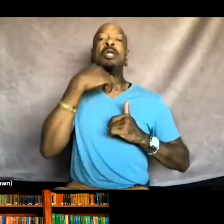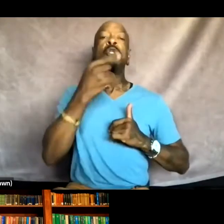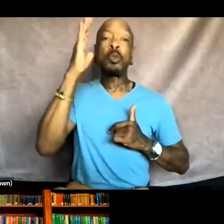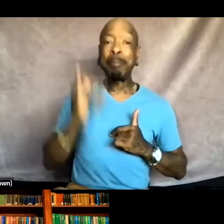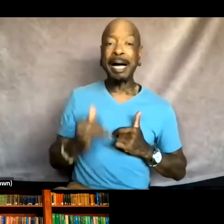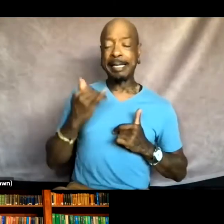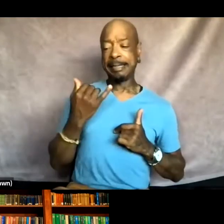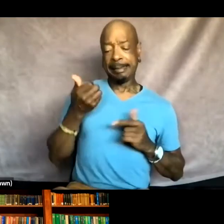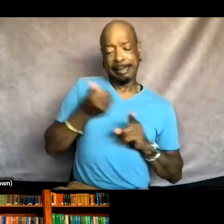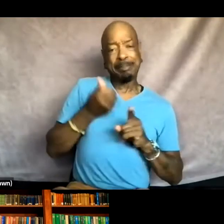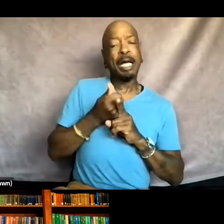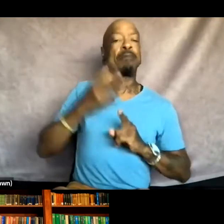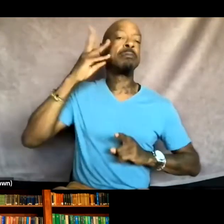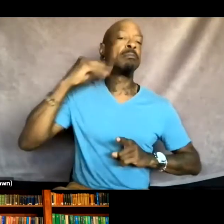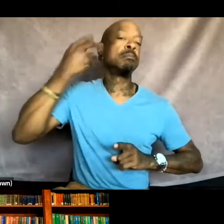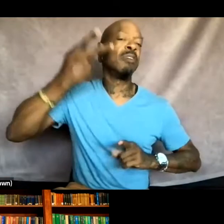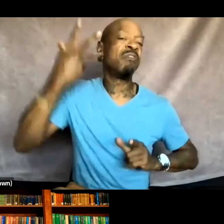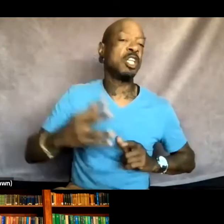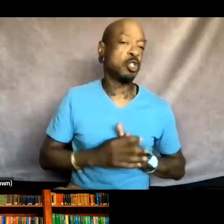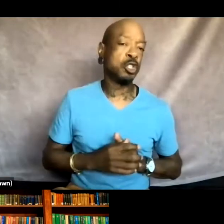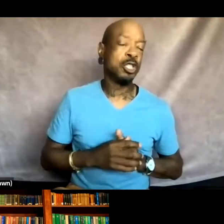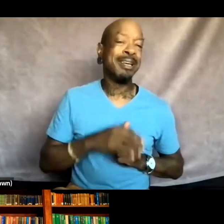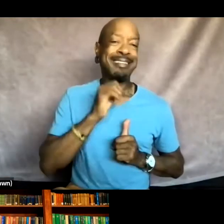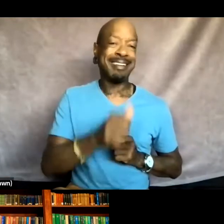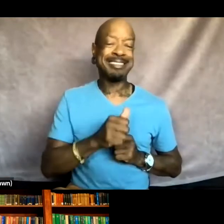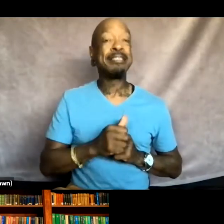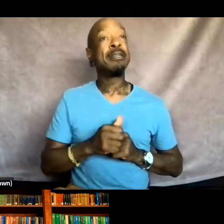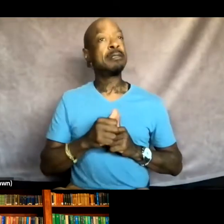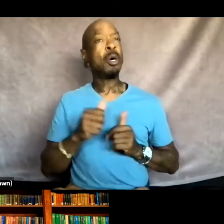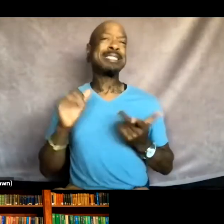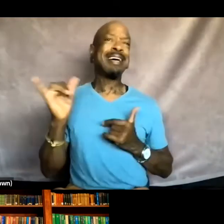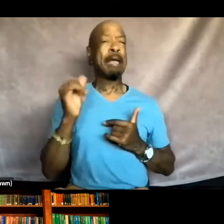Keah Brown: it's really just like everybody hates themselves, we would rather died and